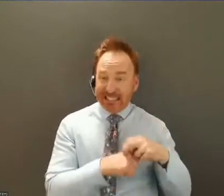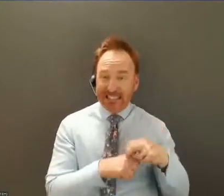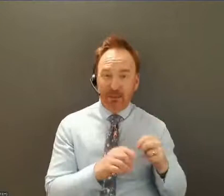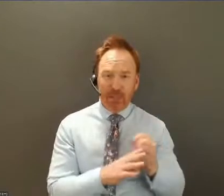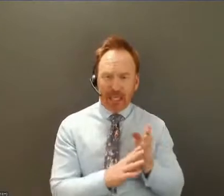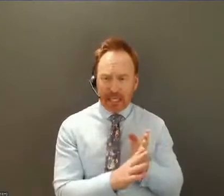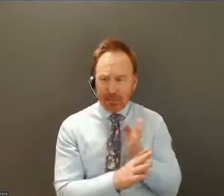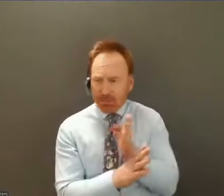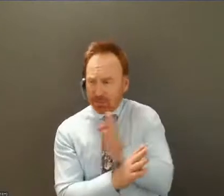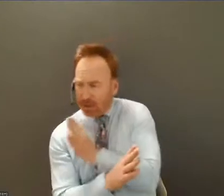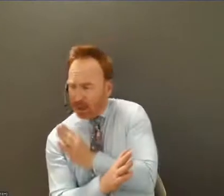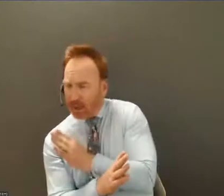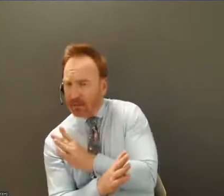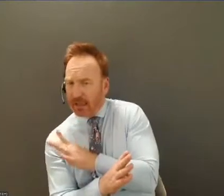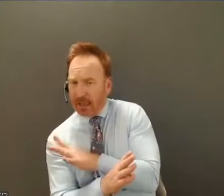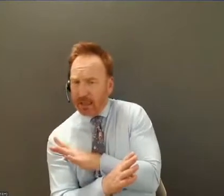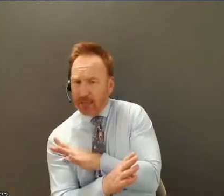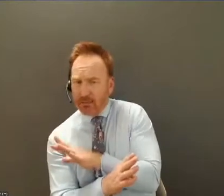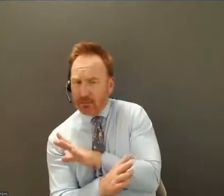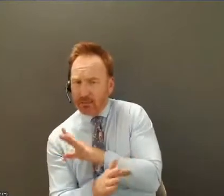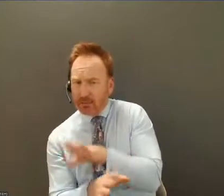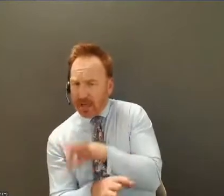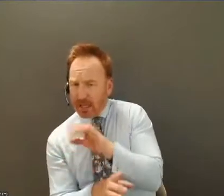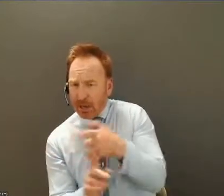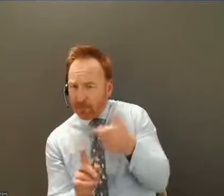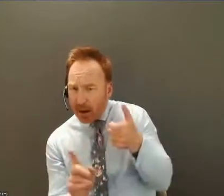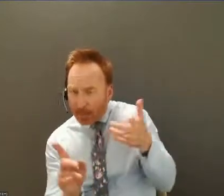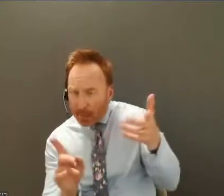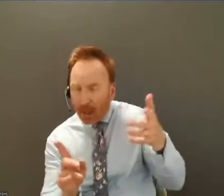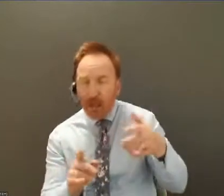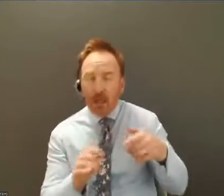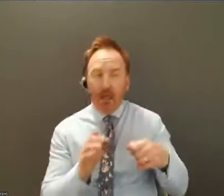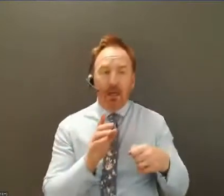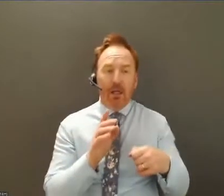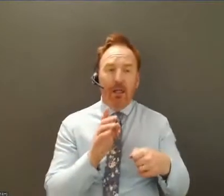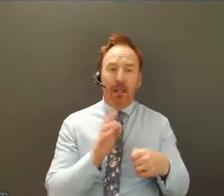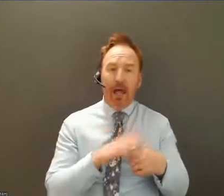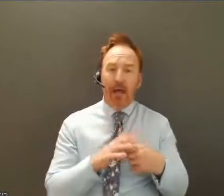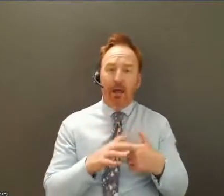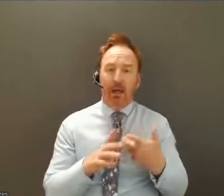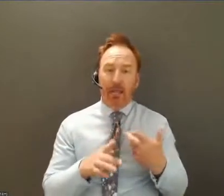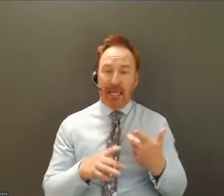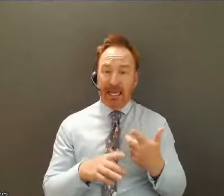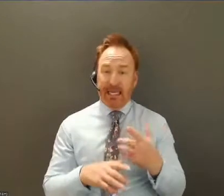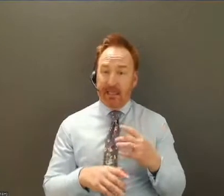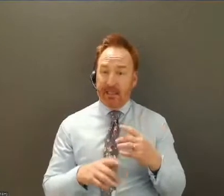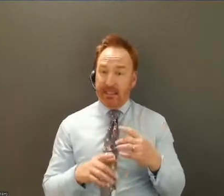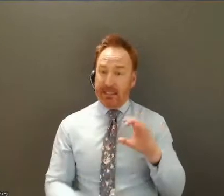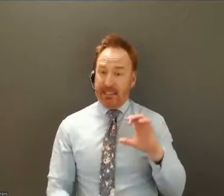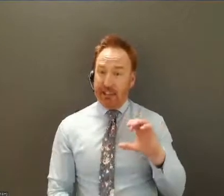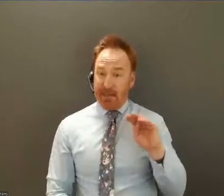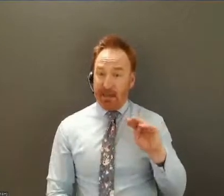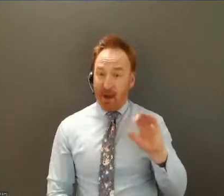take the precaution seriously. And I think when we first